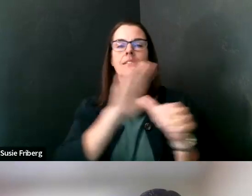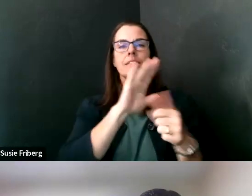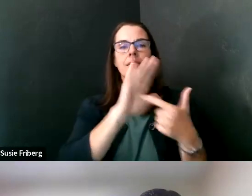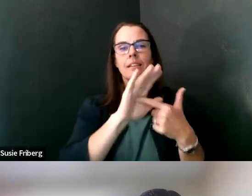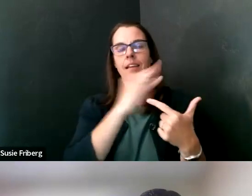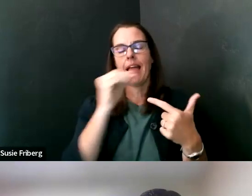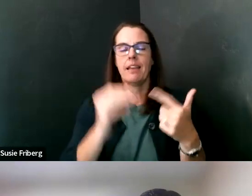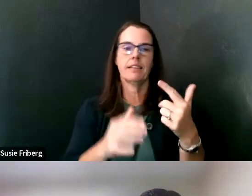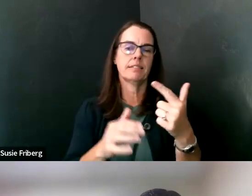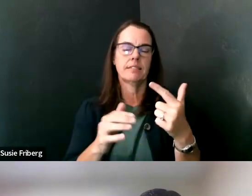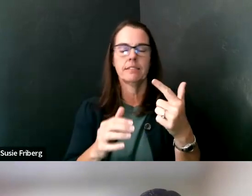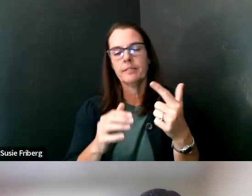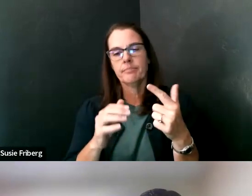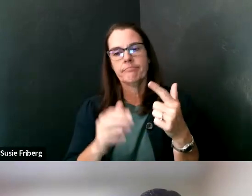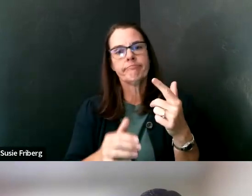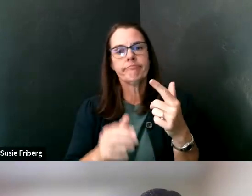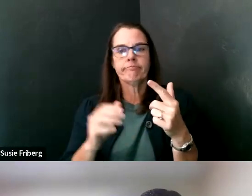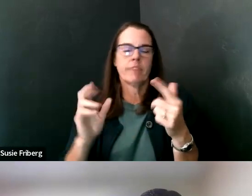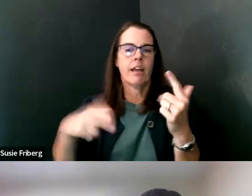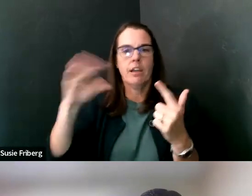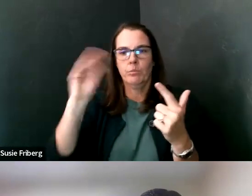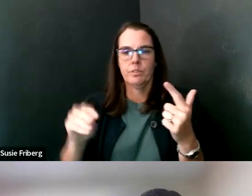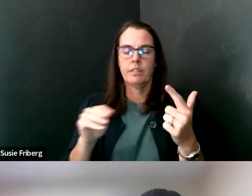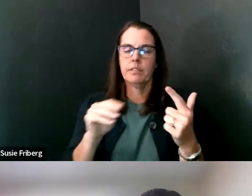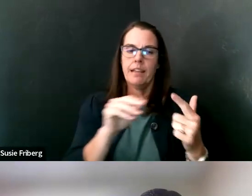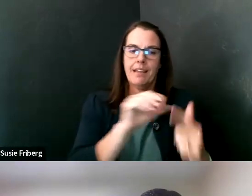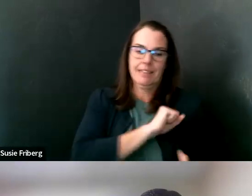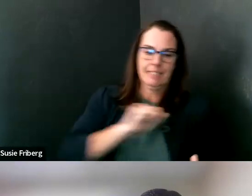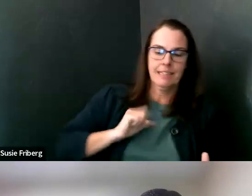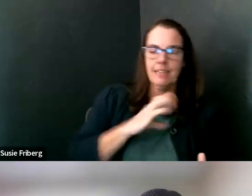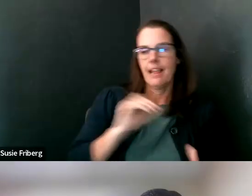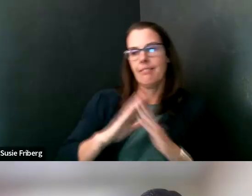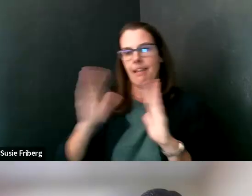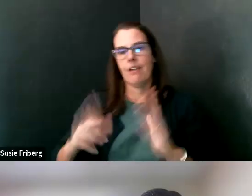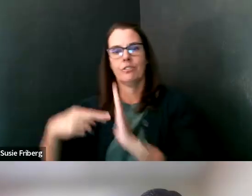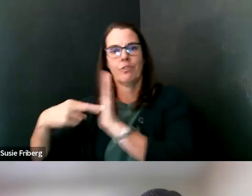a majority in the Senate and in the House of Representatives to pass solutions that are bold,